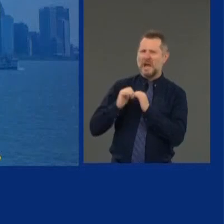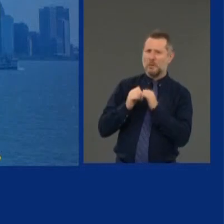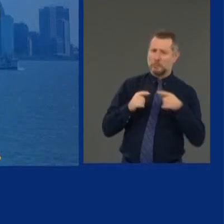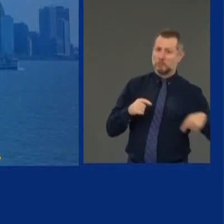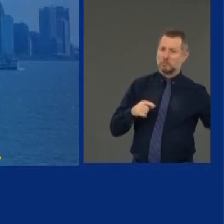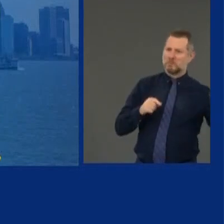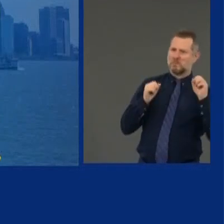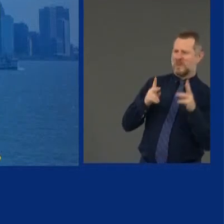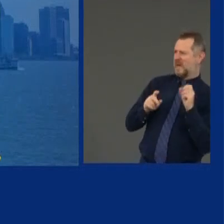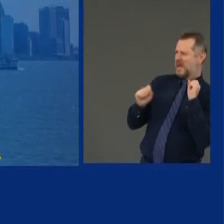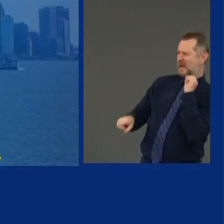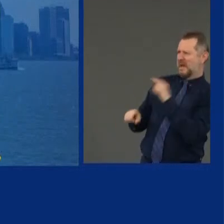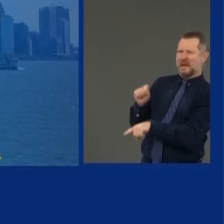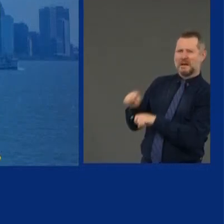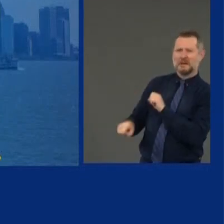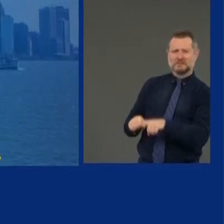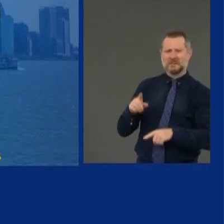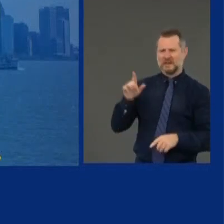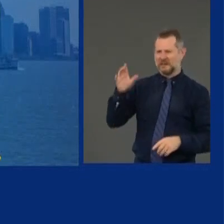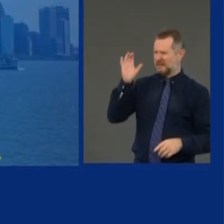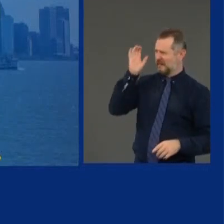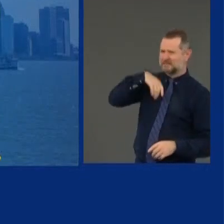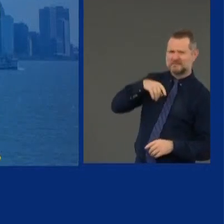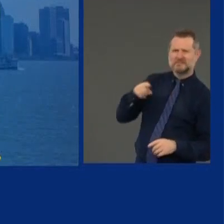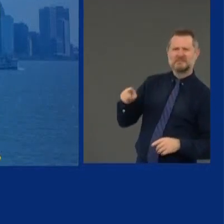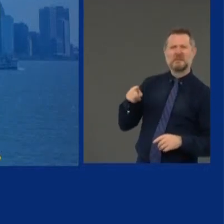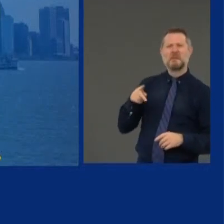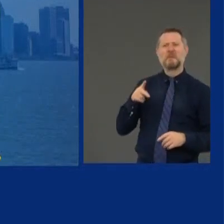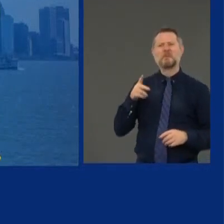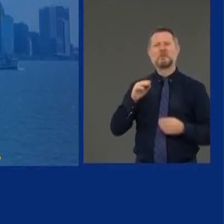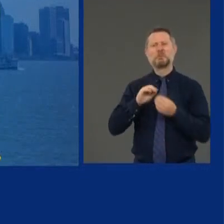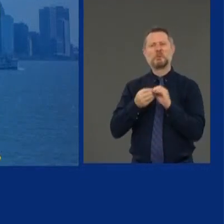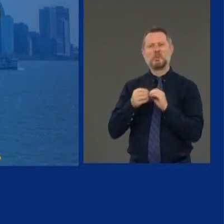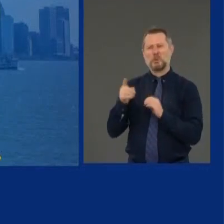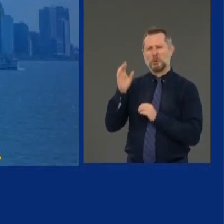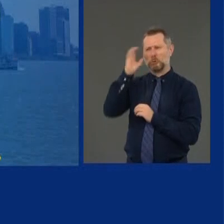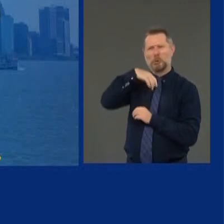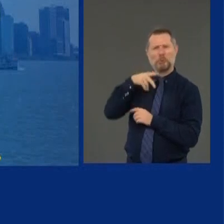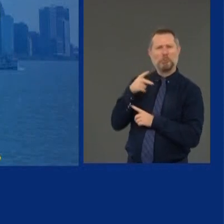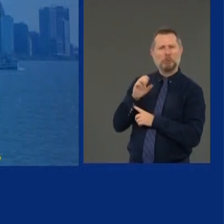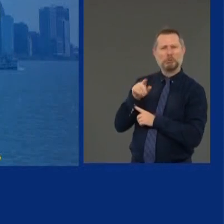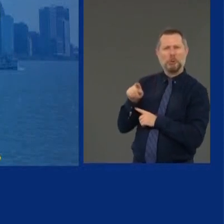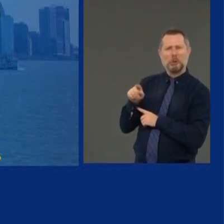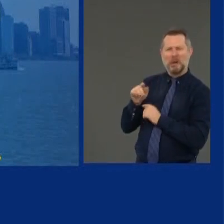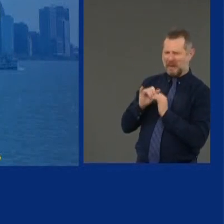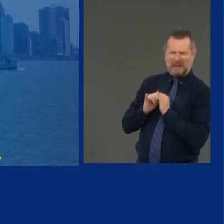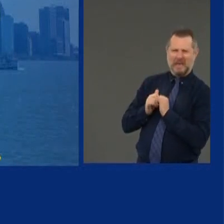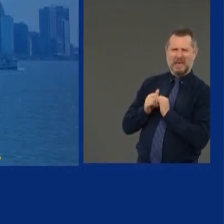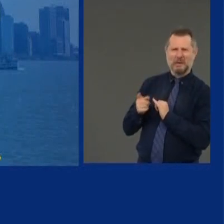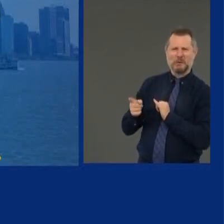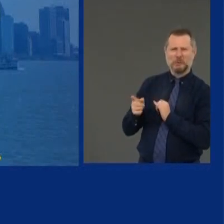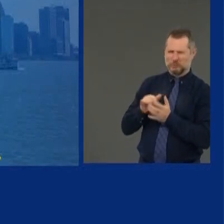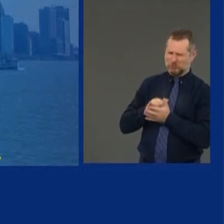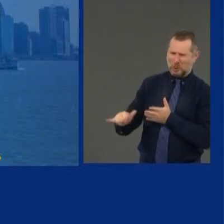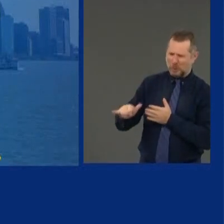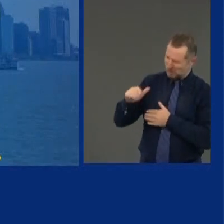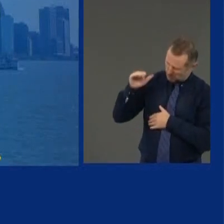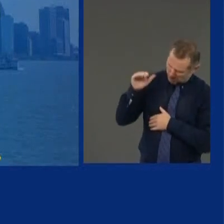BETWEEN WHAT WE'RE DOING AND WHAT NEW YORK IS DOING.